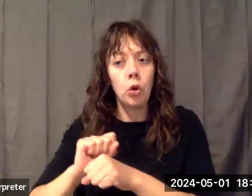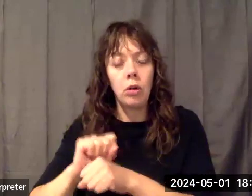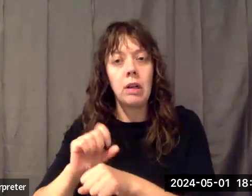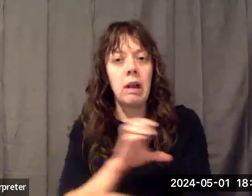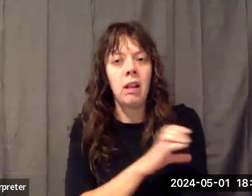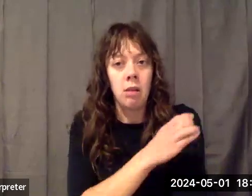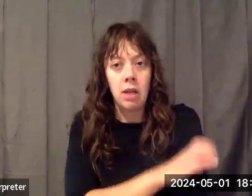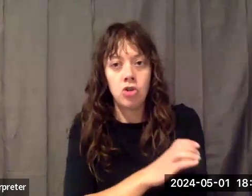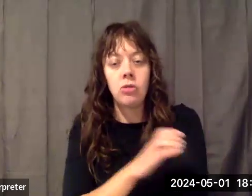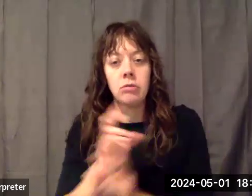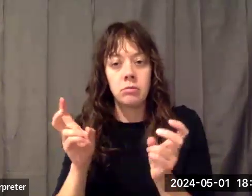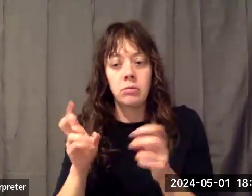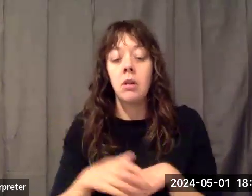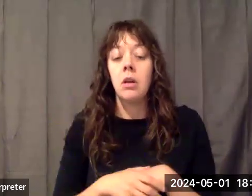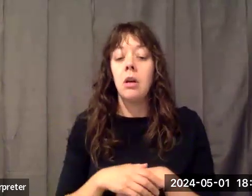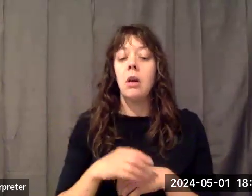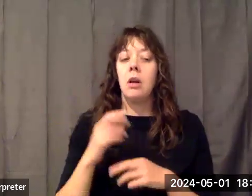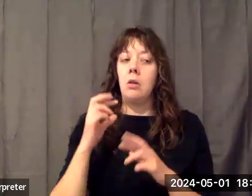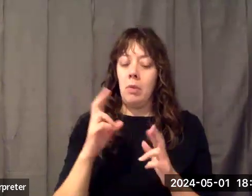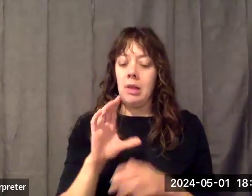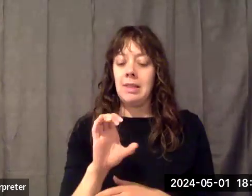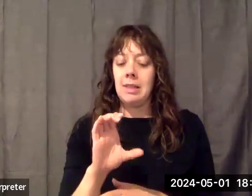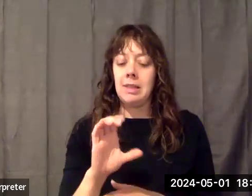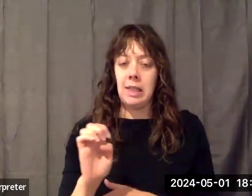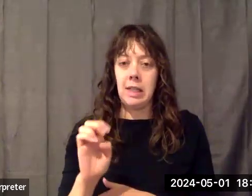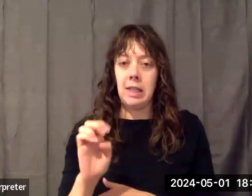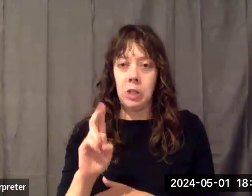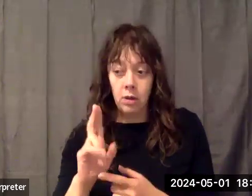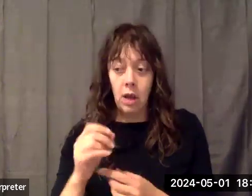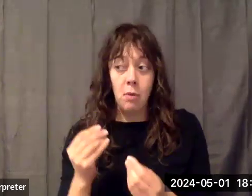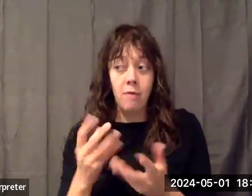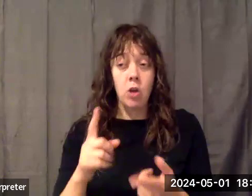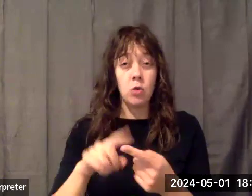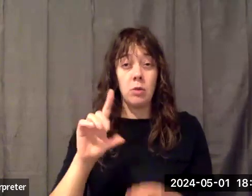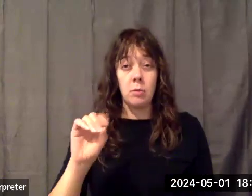provided by the Department of Health at no cost to the associate clinicians.